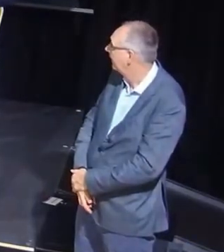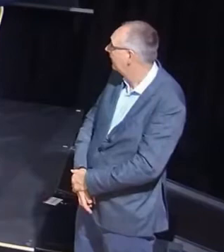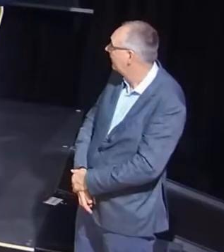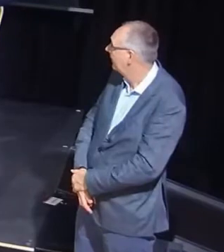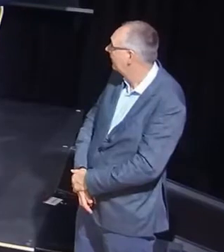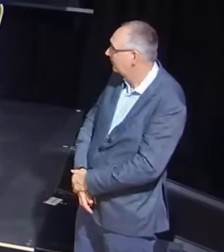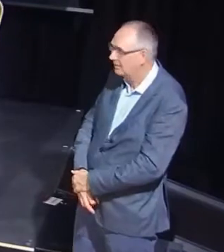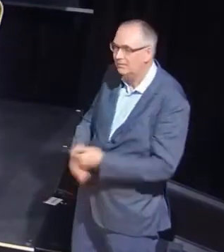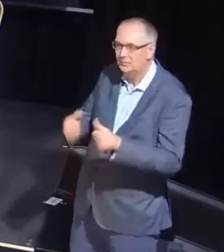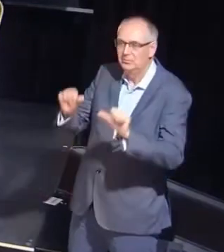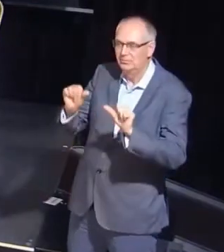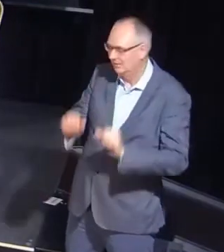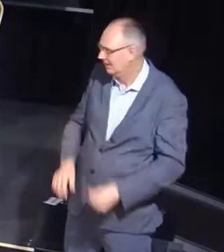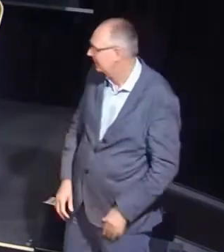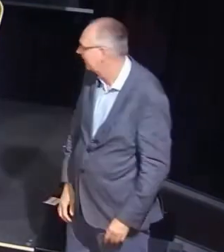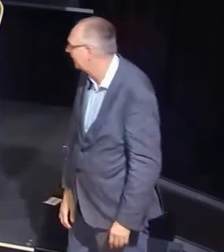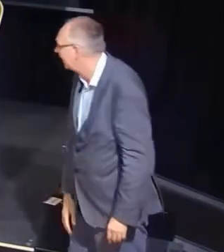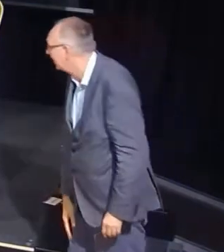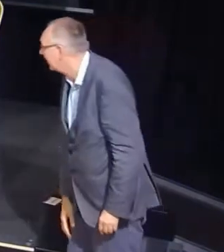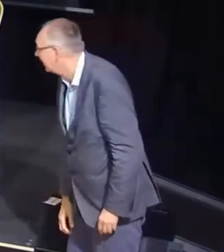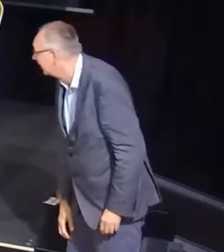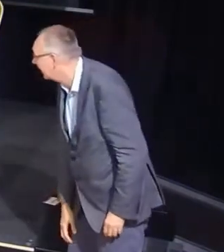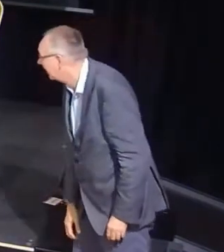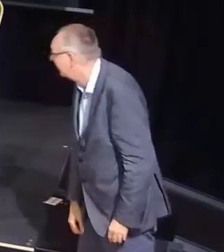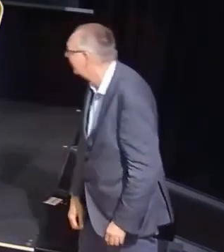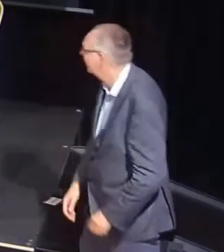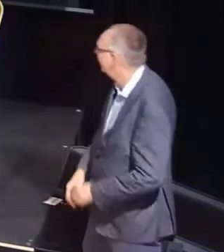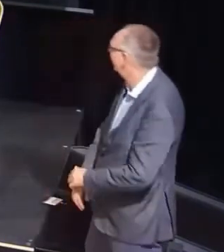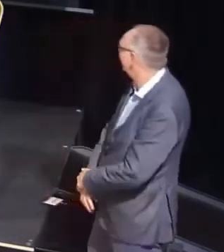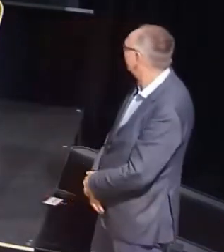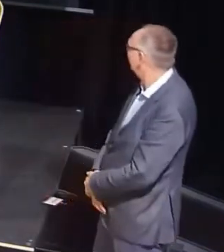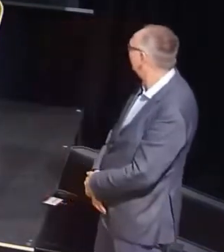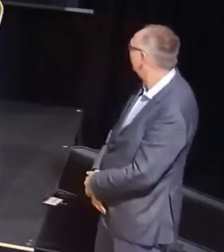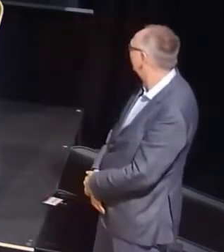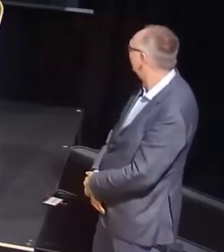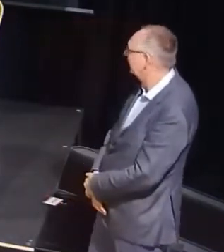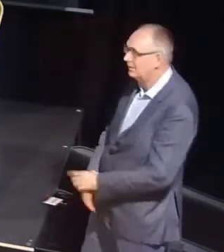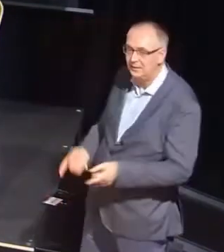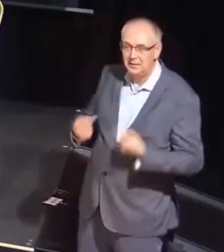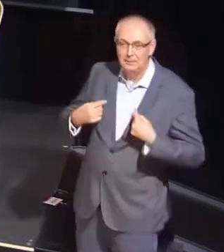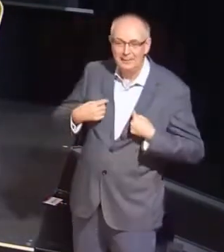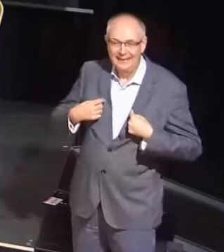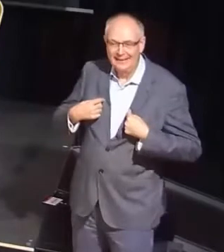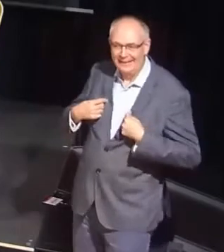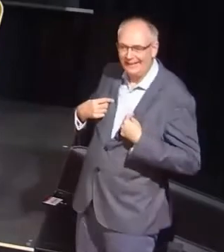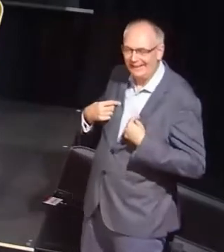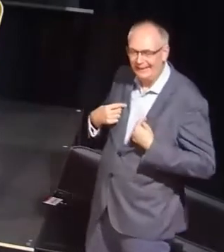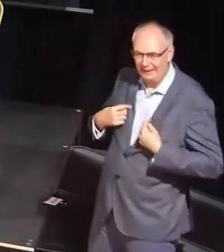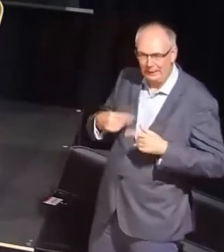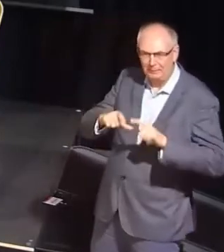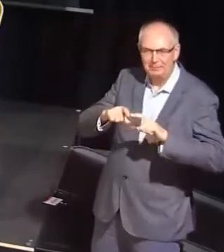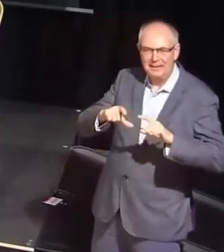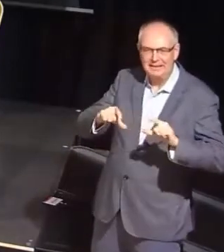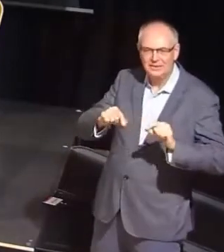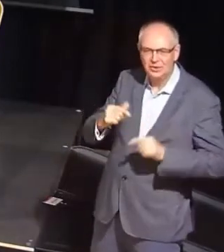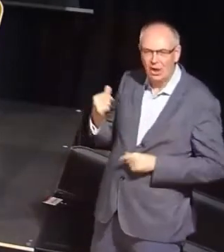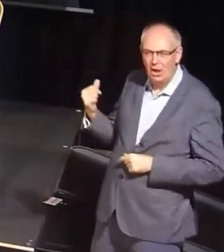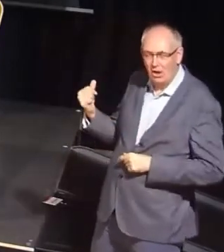Ta-da! So... To start off. This is me, it's on my business cards, everyone who works for the charity